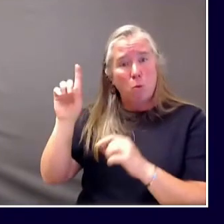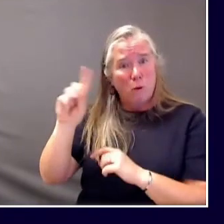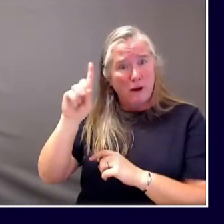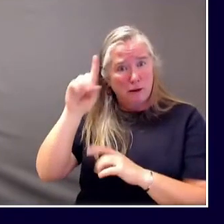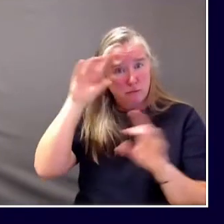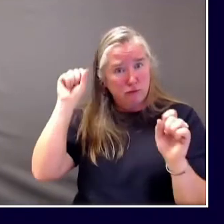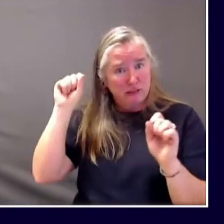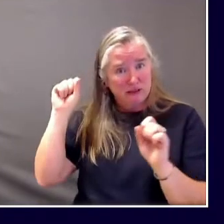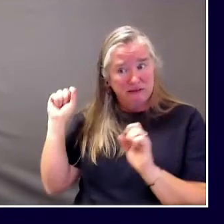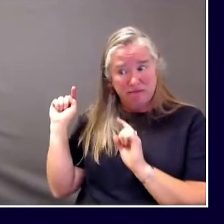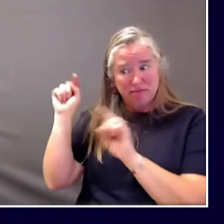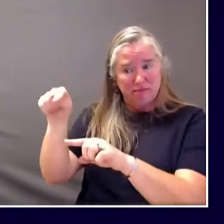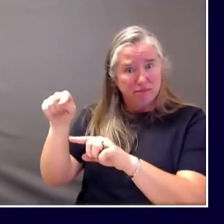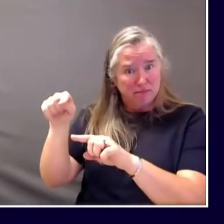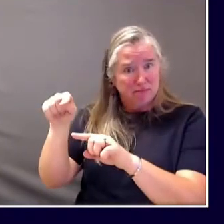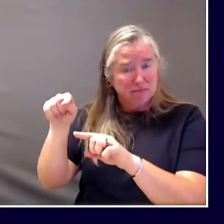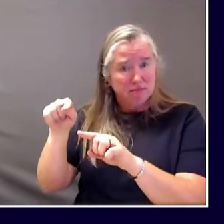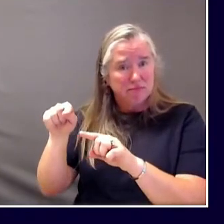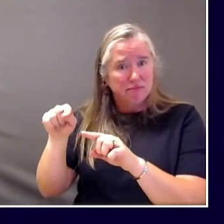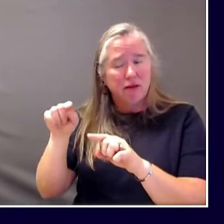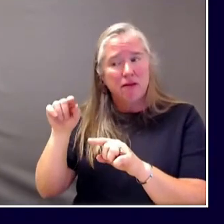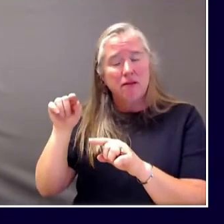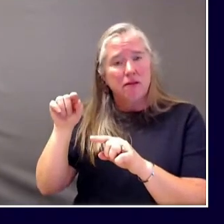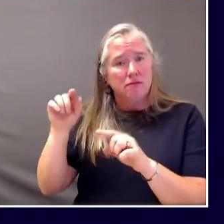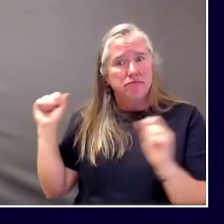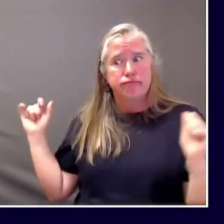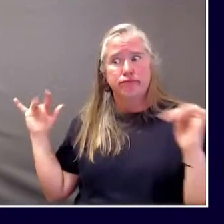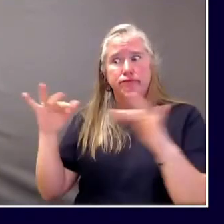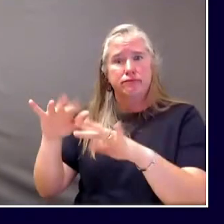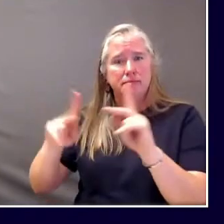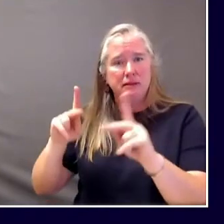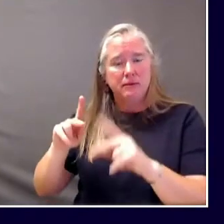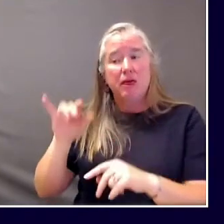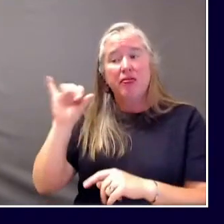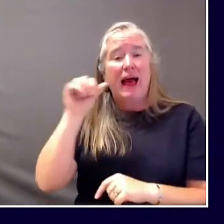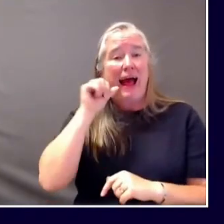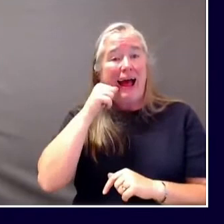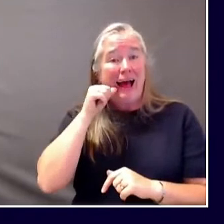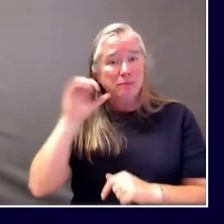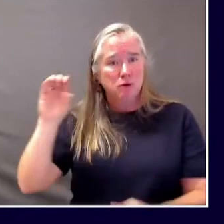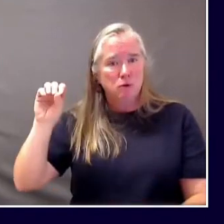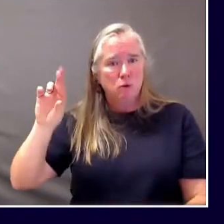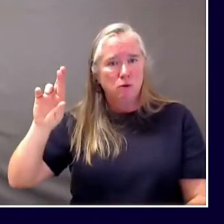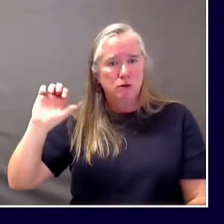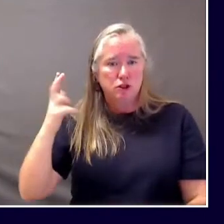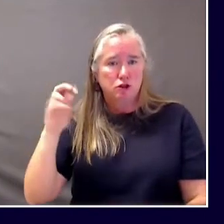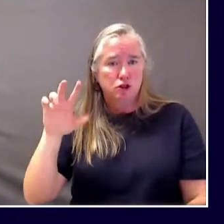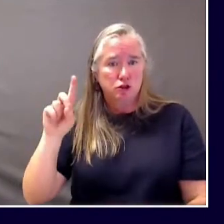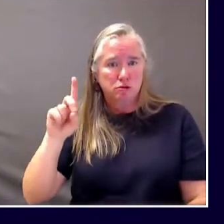your business and hoping that if